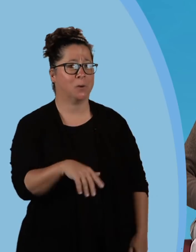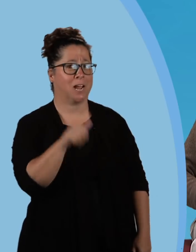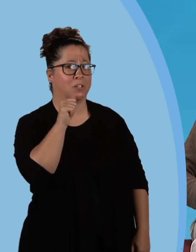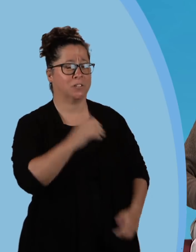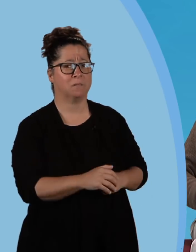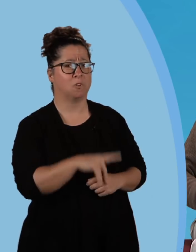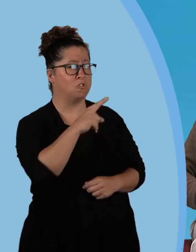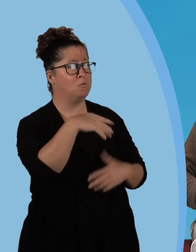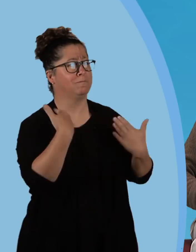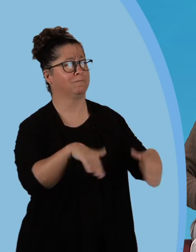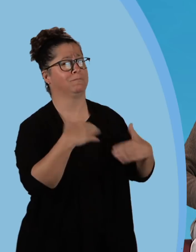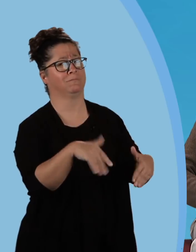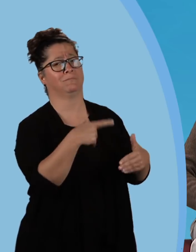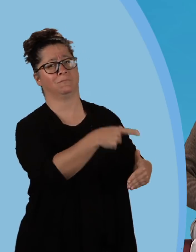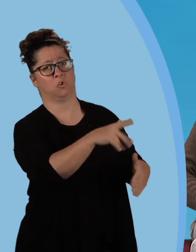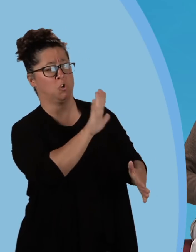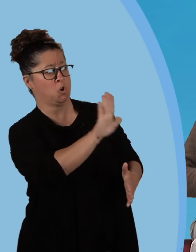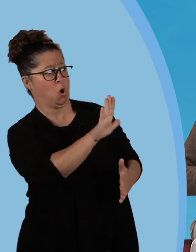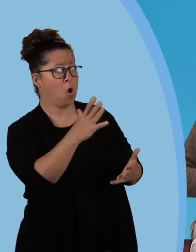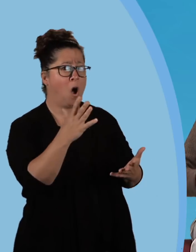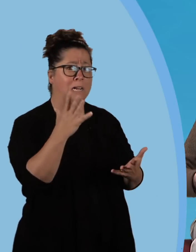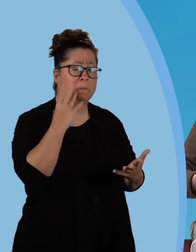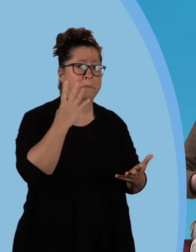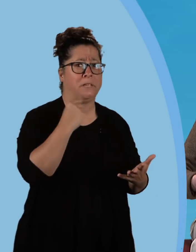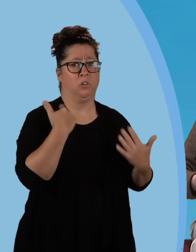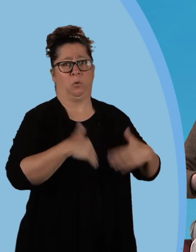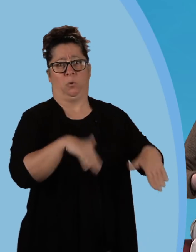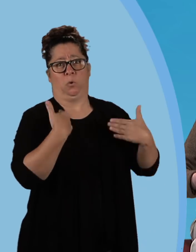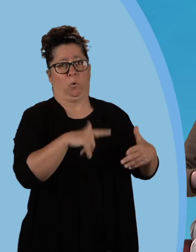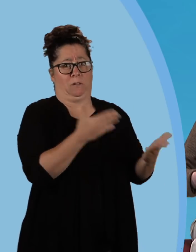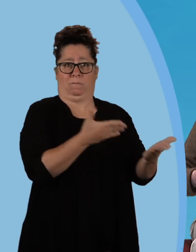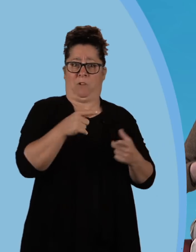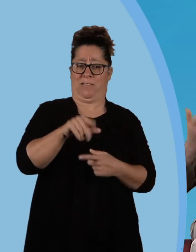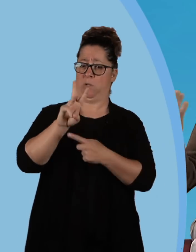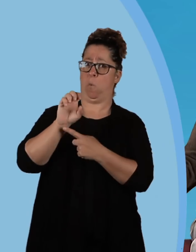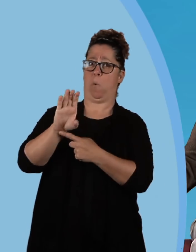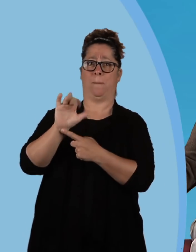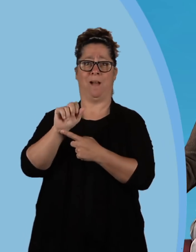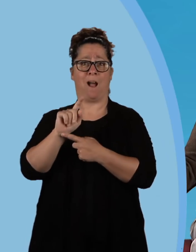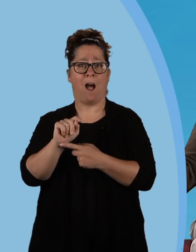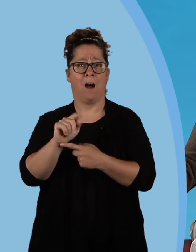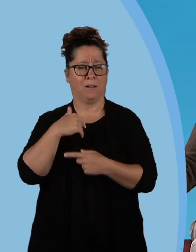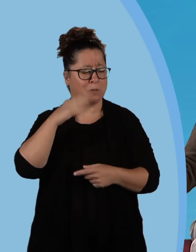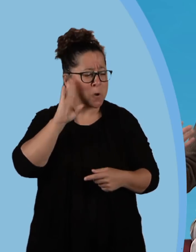You brought a wealth of experience to this webcast, and I know that parents and students